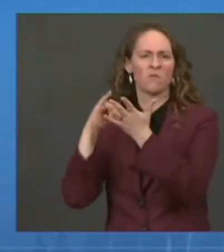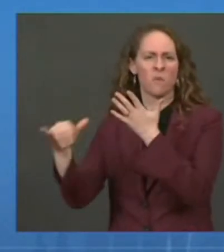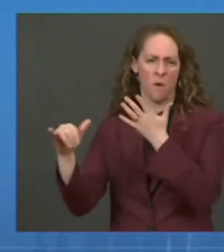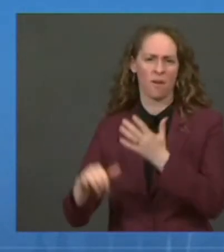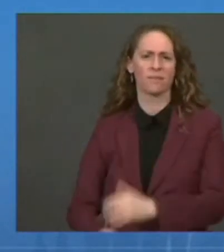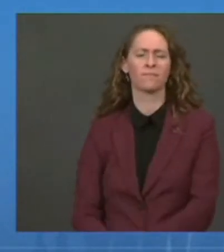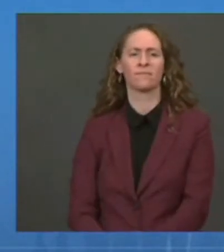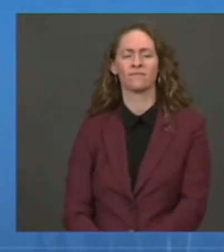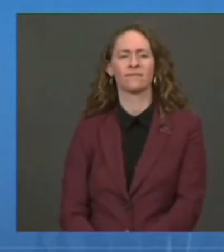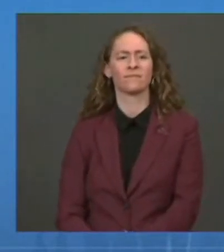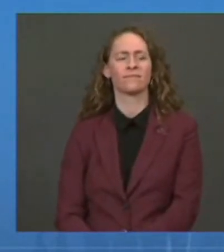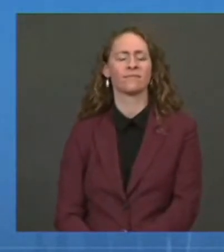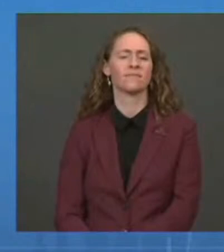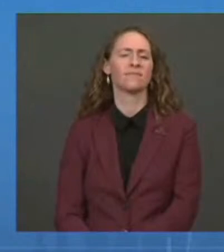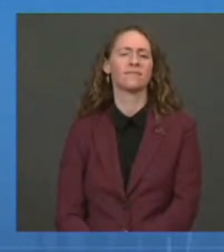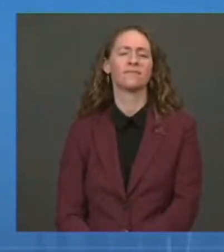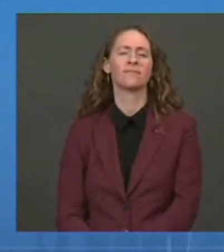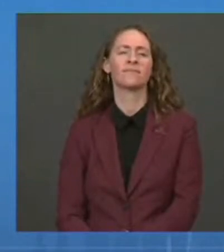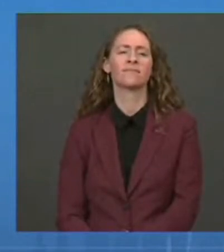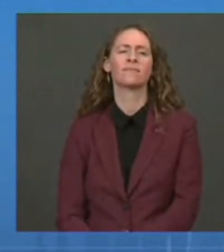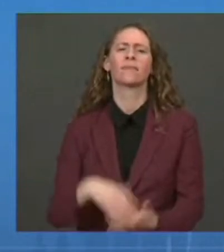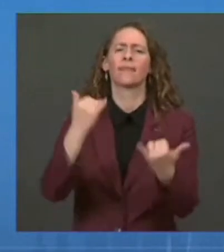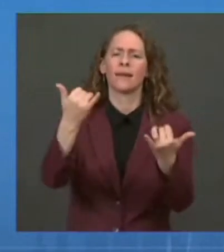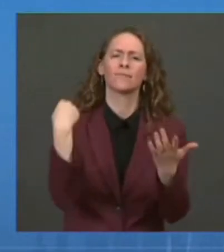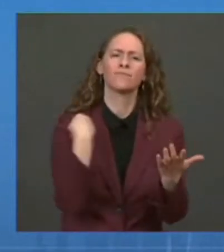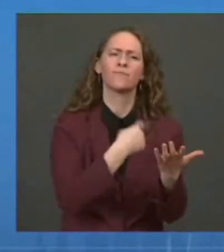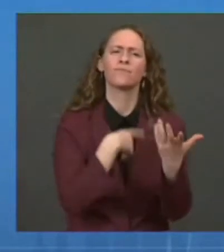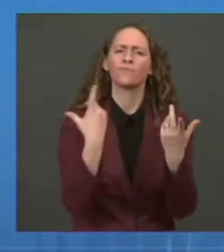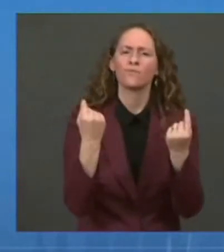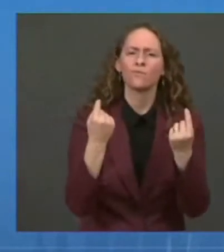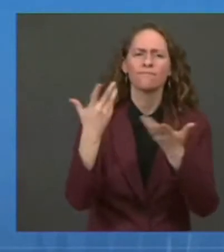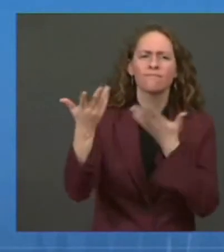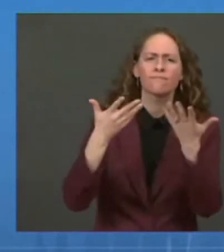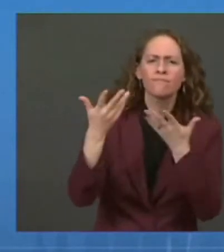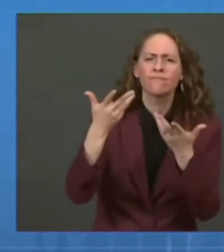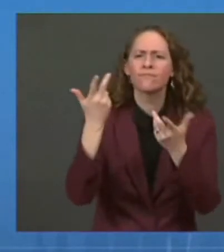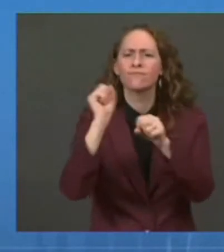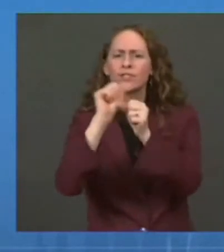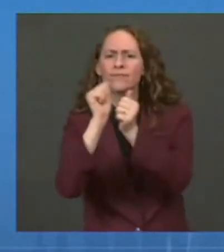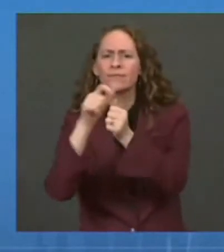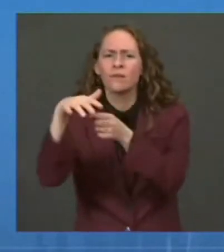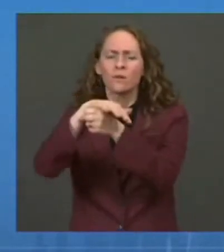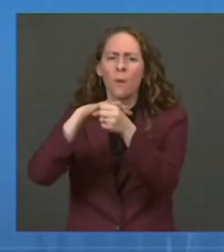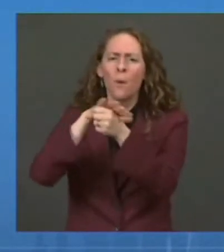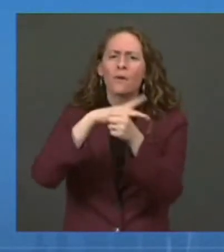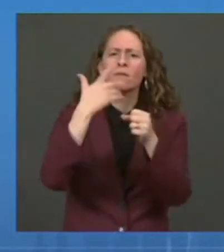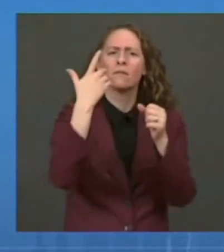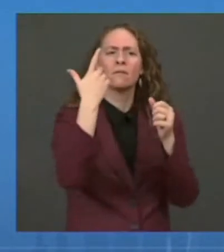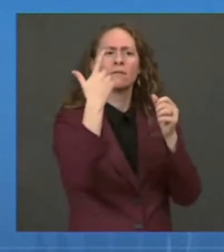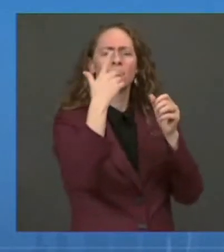REPORTED CASES AND WE ARE WORKING CLOSELY WITH STATE AND